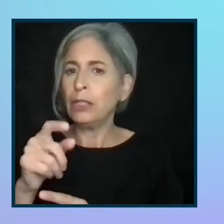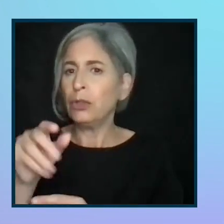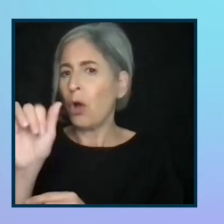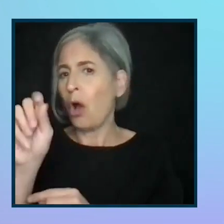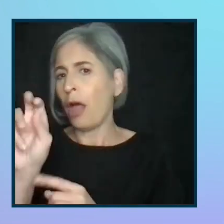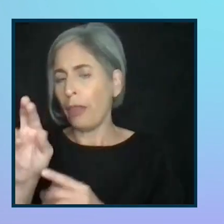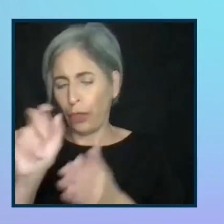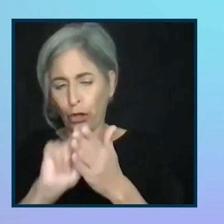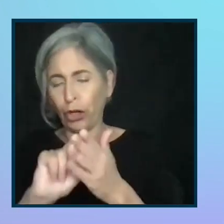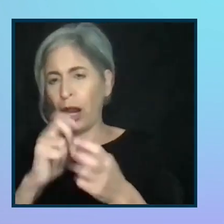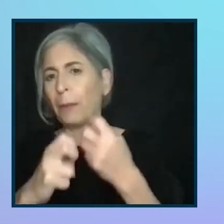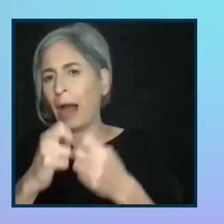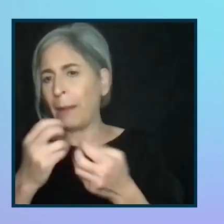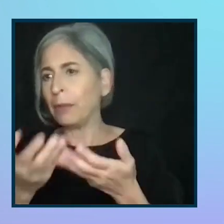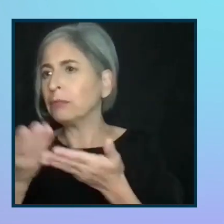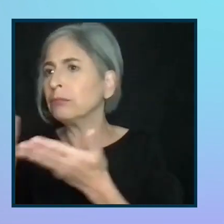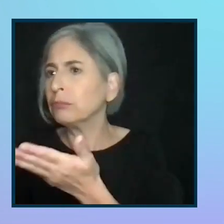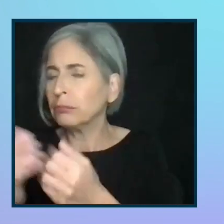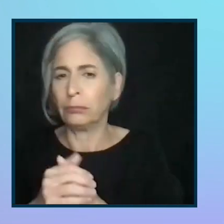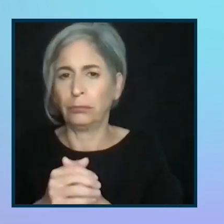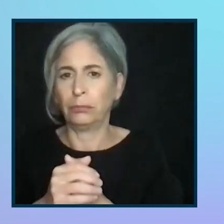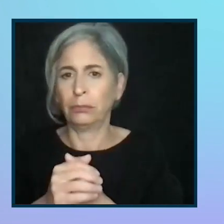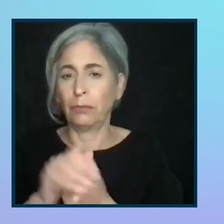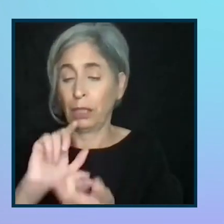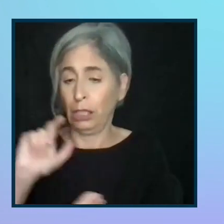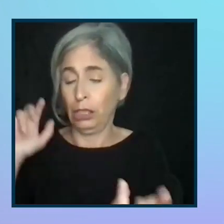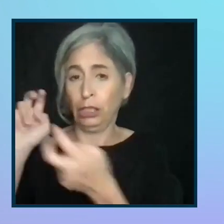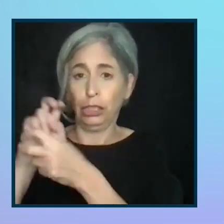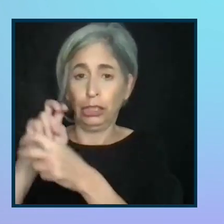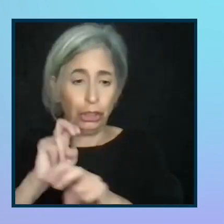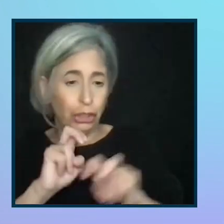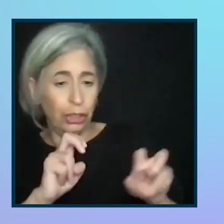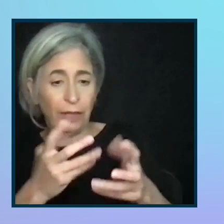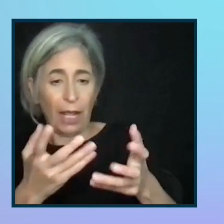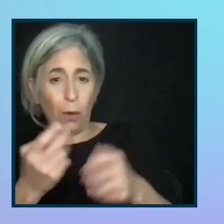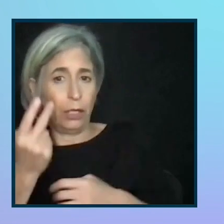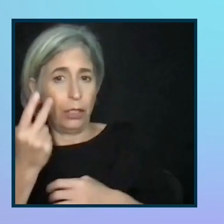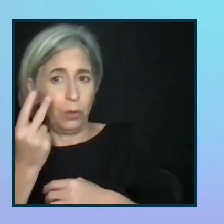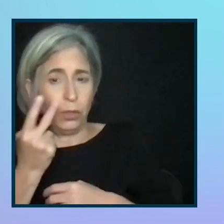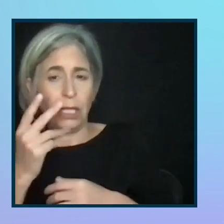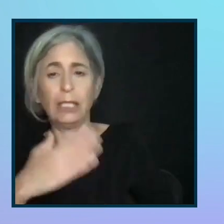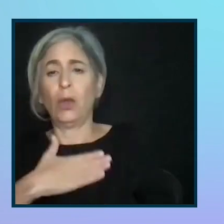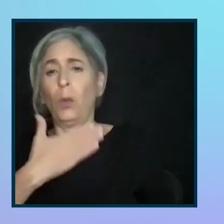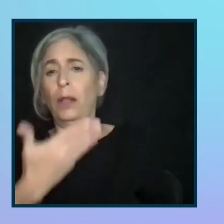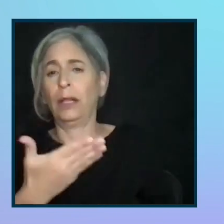And so I think for me, a shift that I would like to see is a greater willingness of people